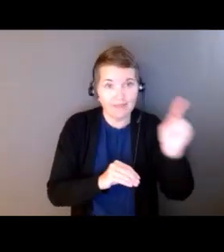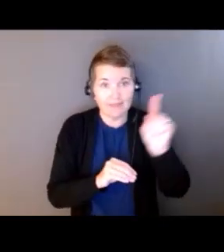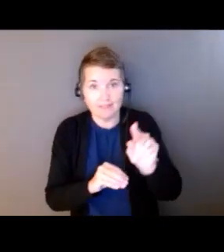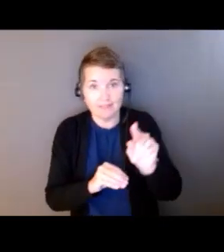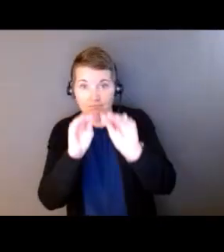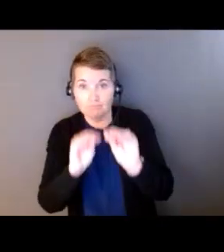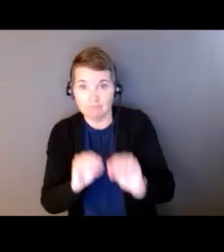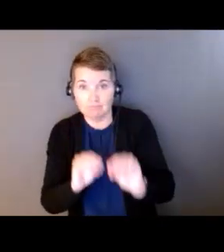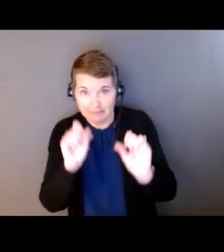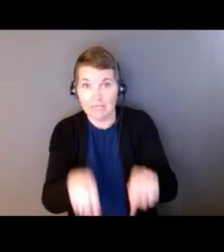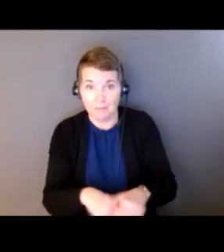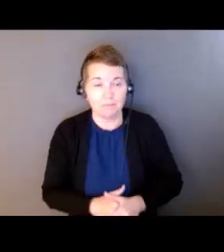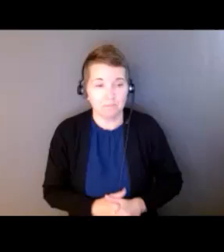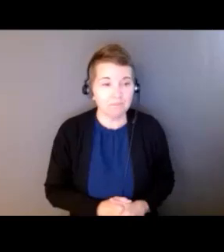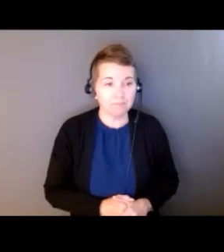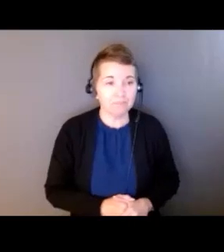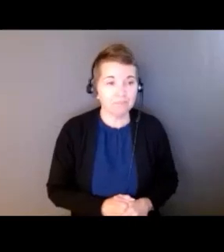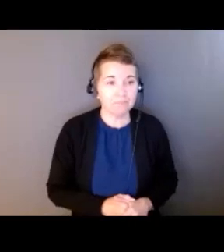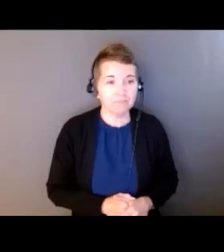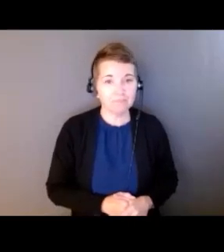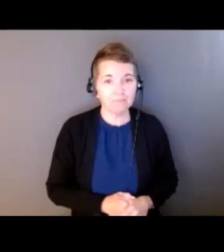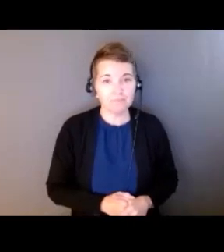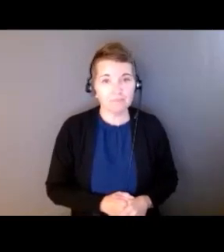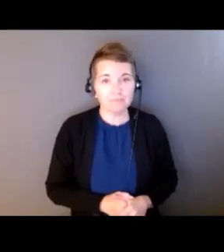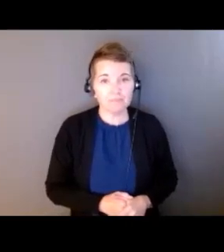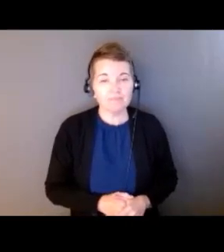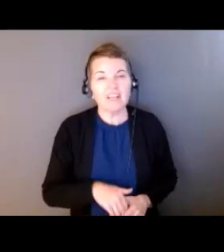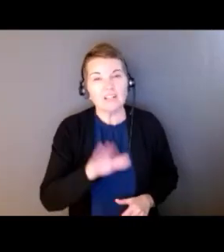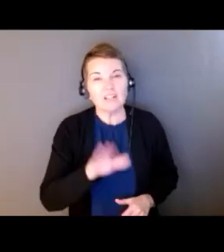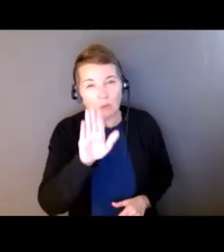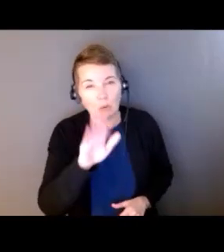It's recommended really that applicants start with the Expenses section first,